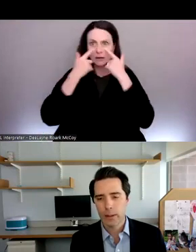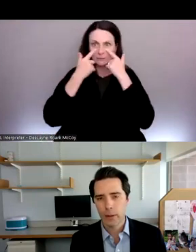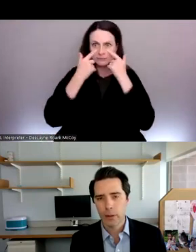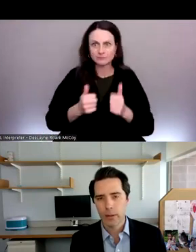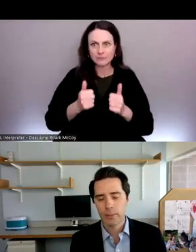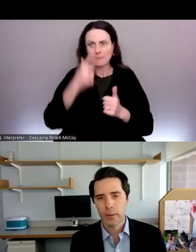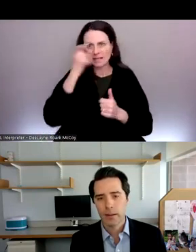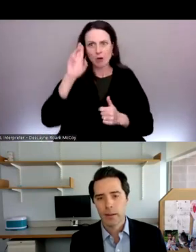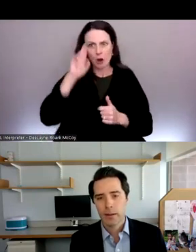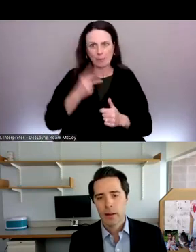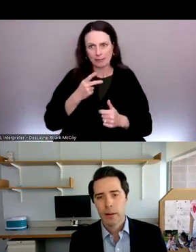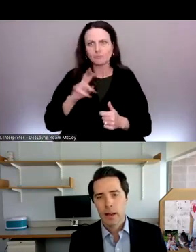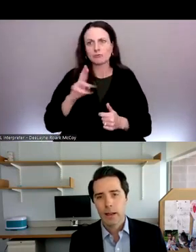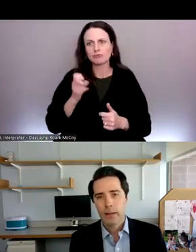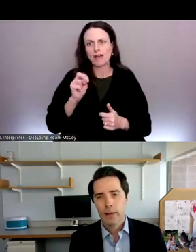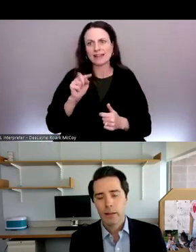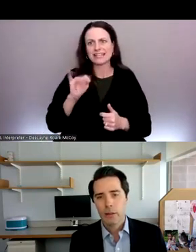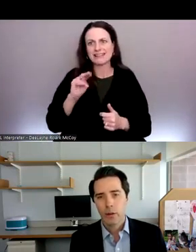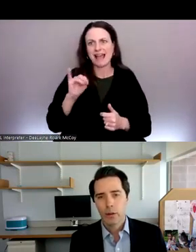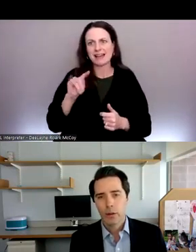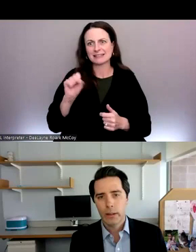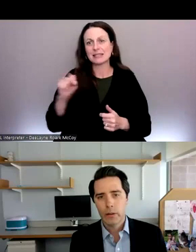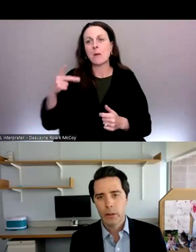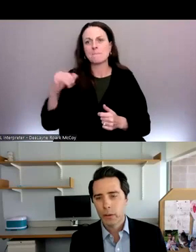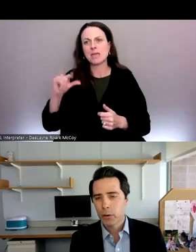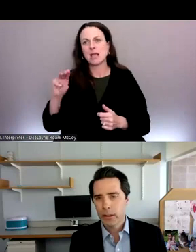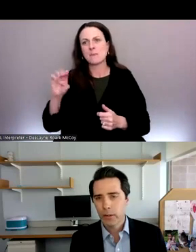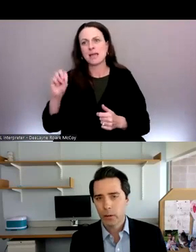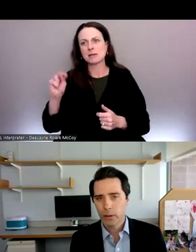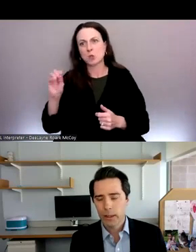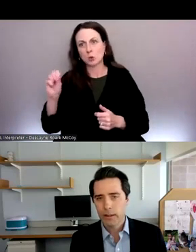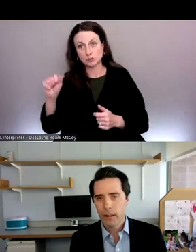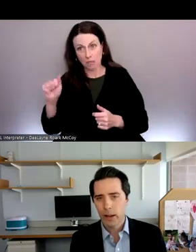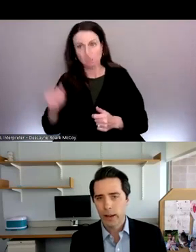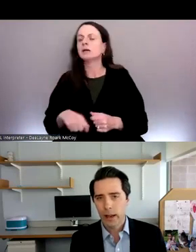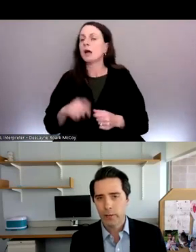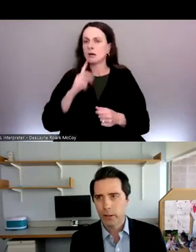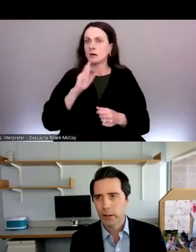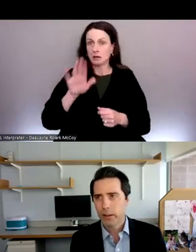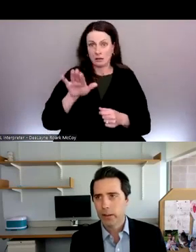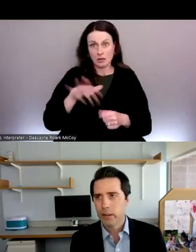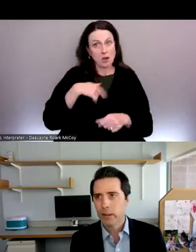Pigmentosa and so these are some of the most